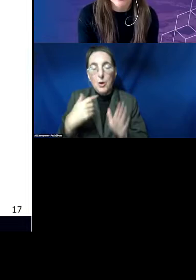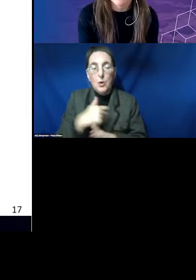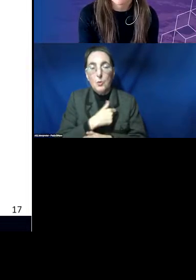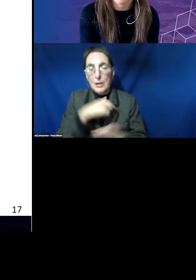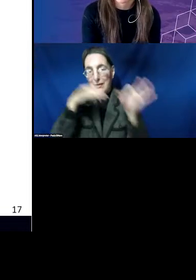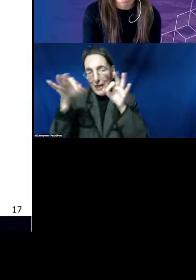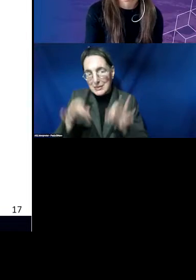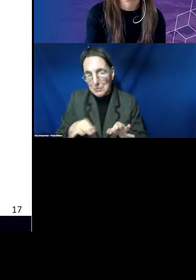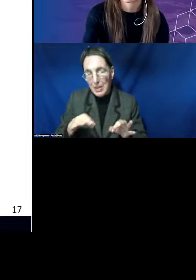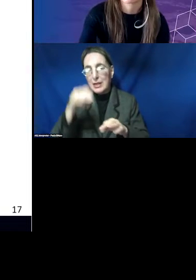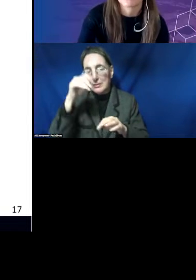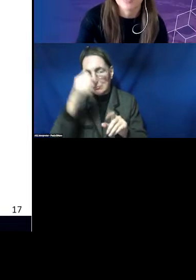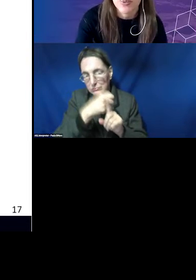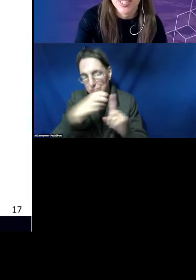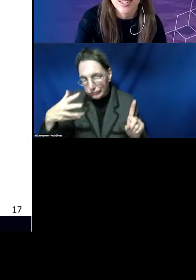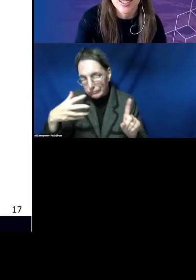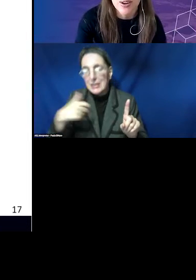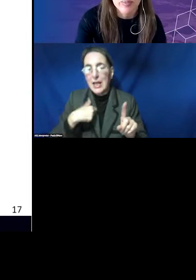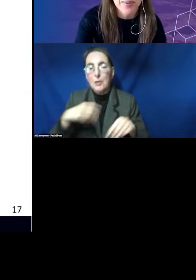And I will give you a summary of everything we just talked about.